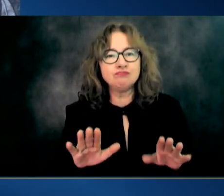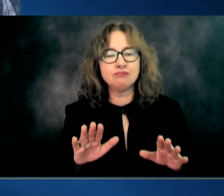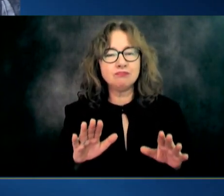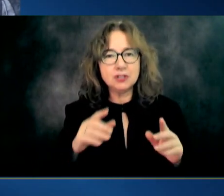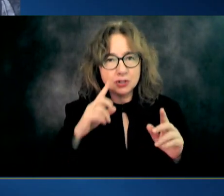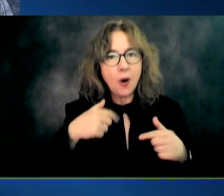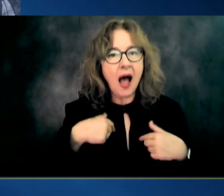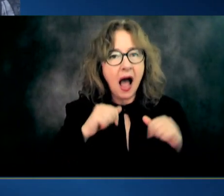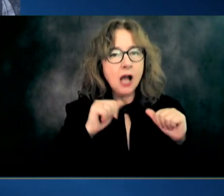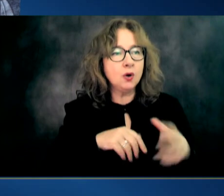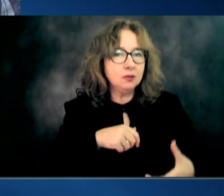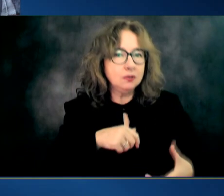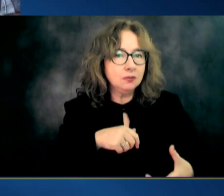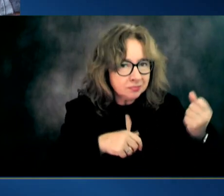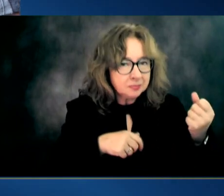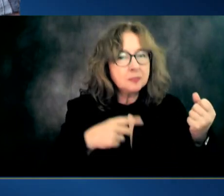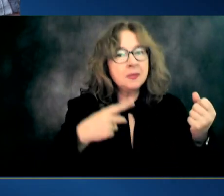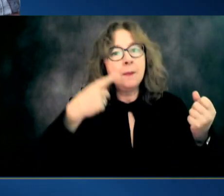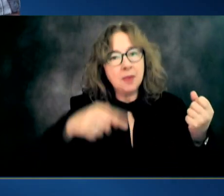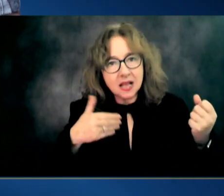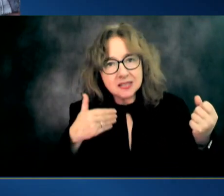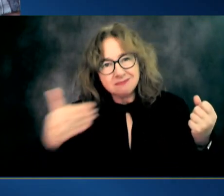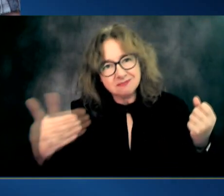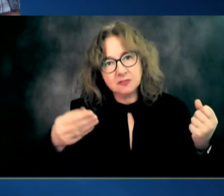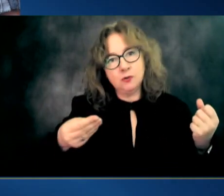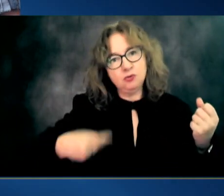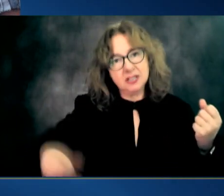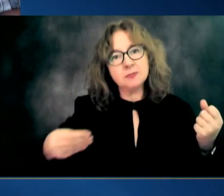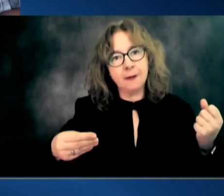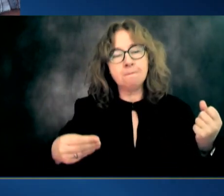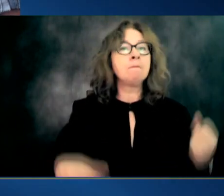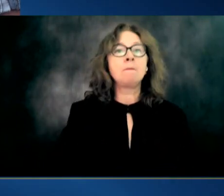so that I could have it. And I just, you know,